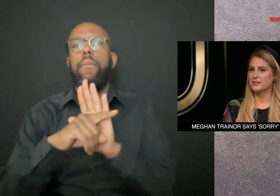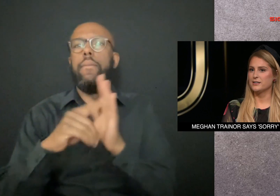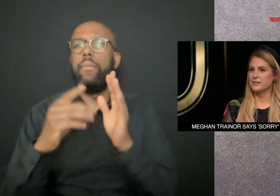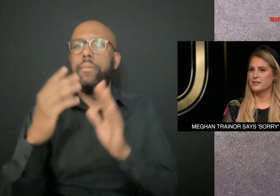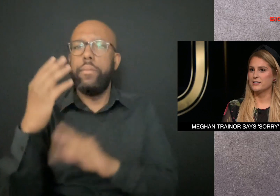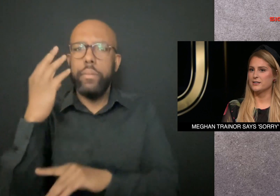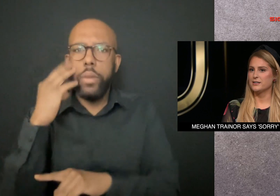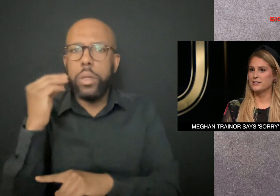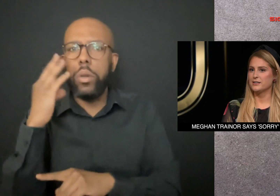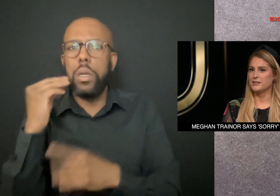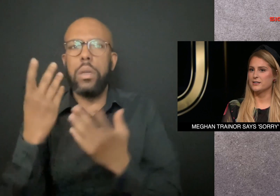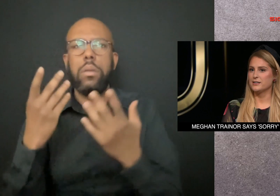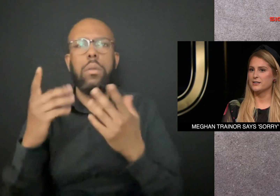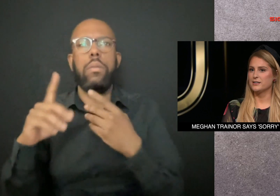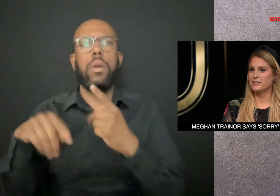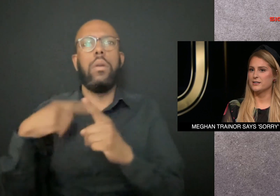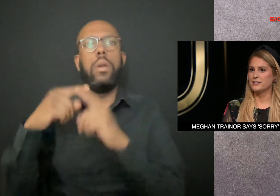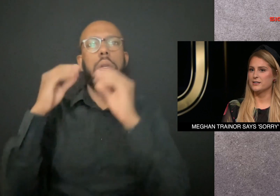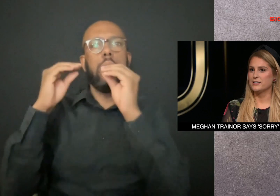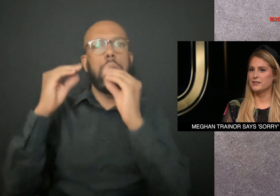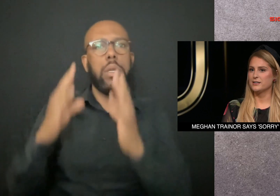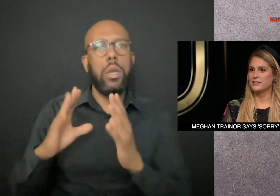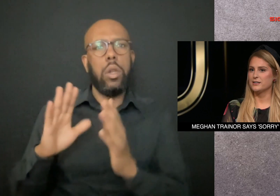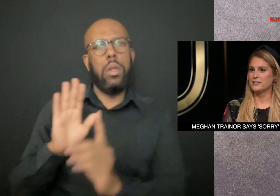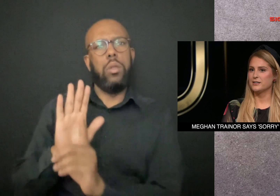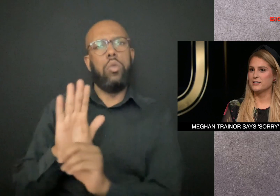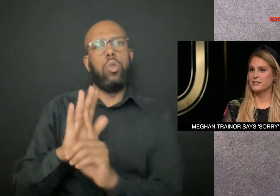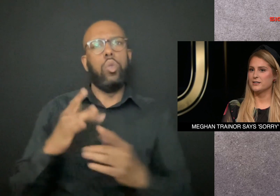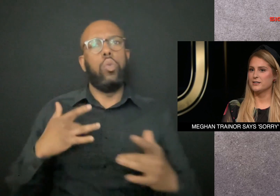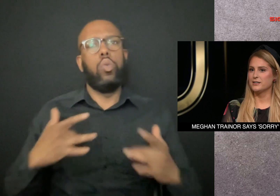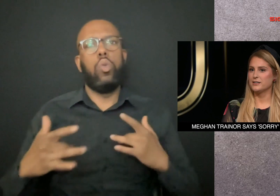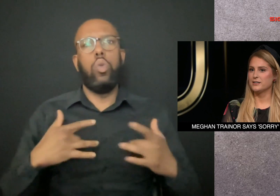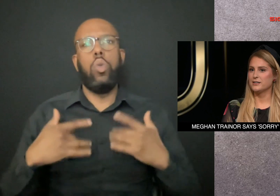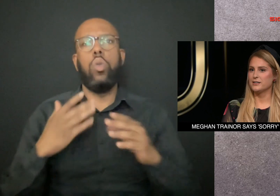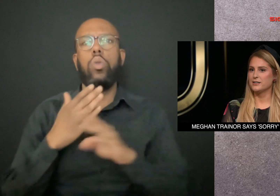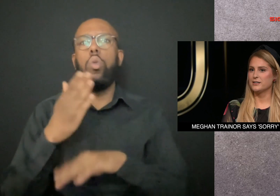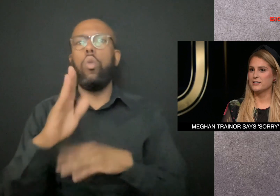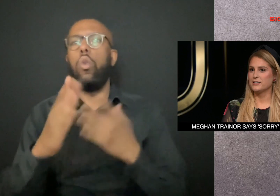when her guest Trisha Paytas spoke about negative experiences with educators